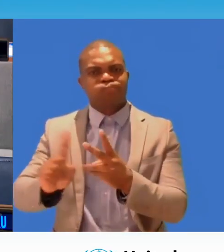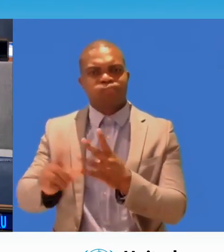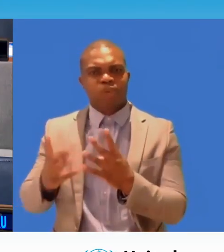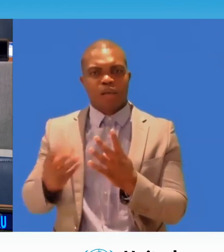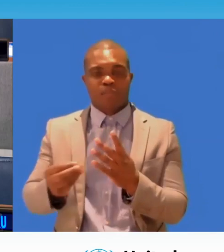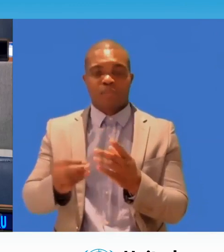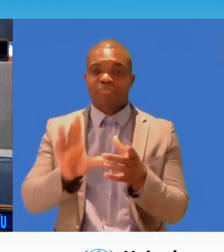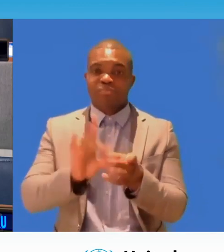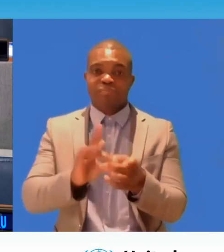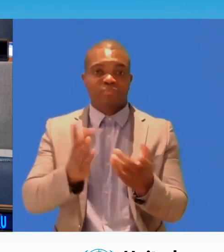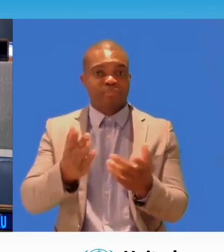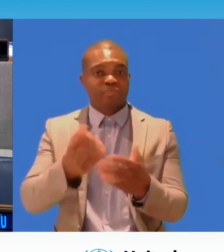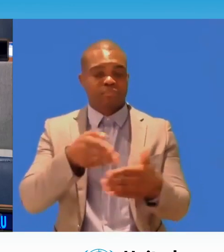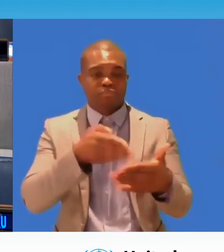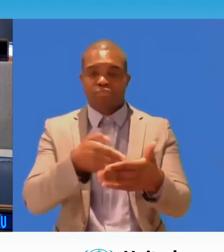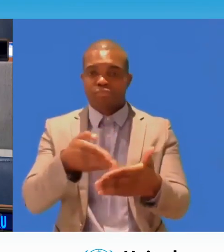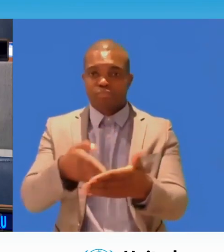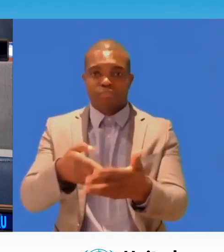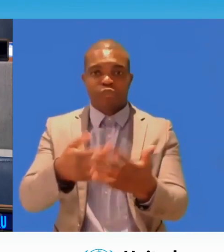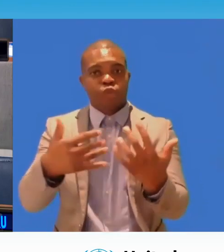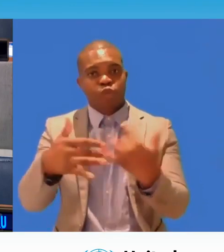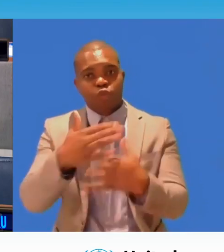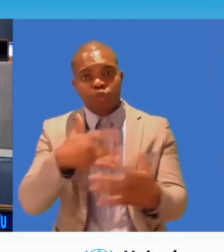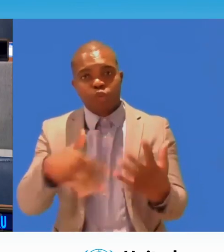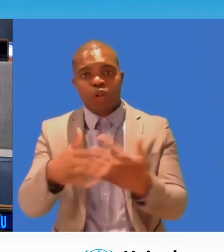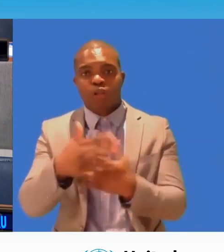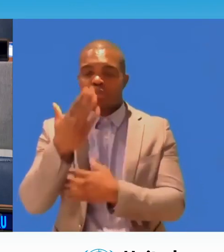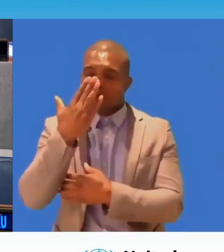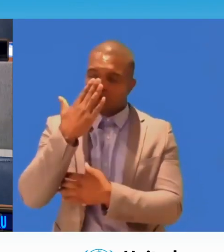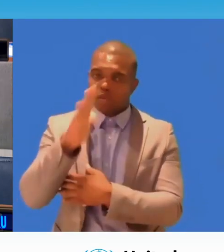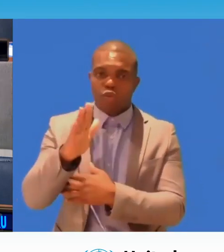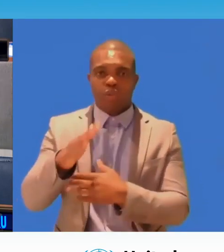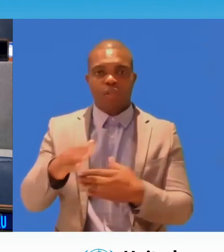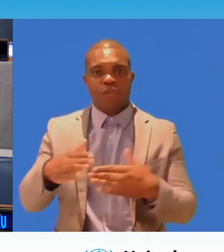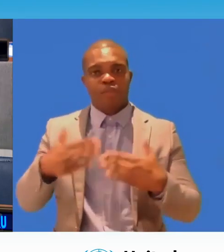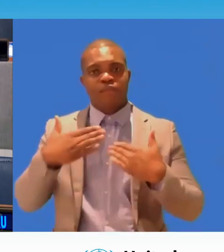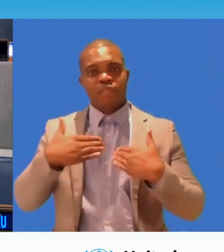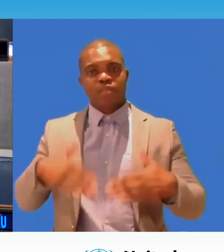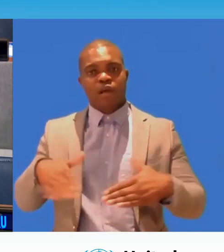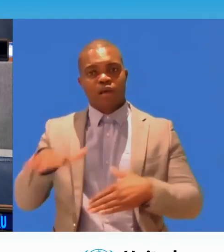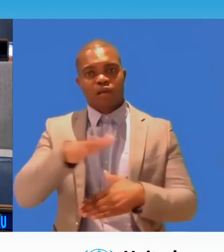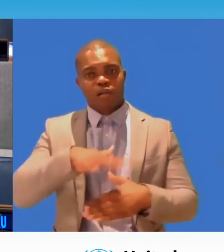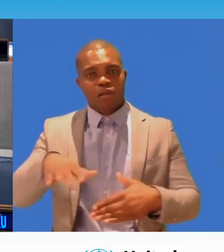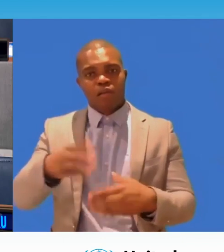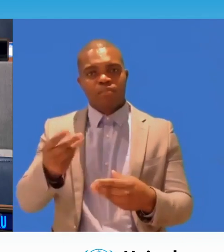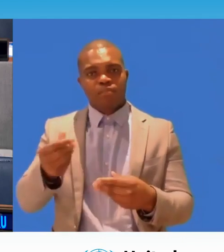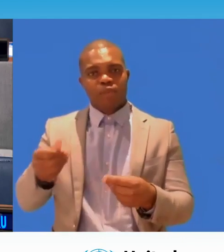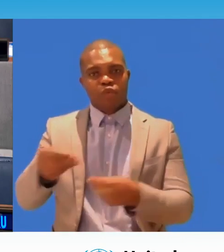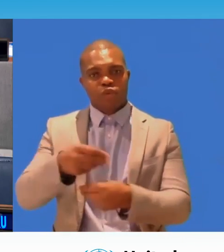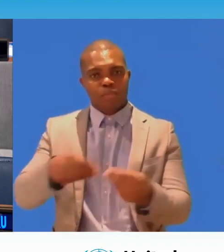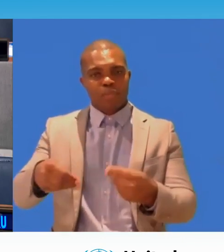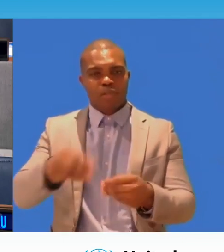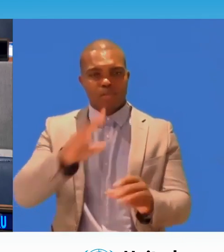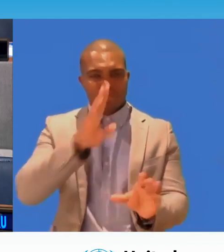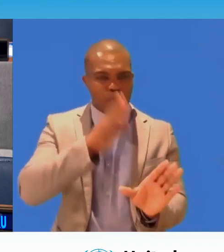communication and others they face various forms of Health inequities it is stunning to learn that